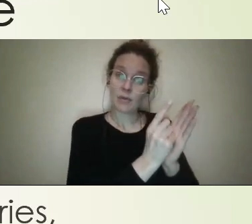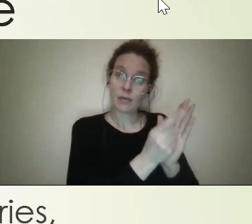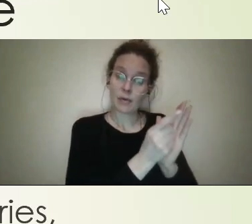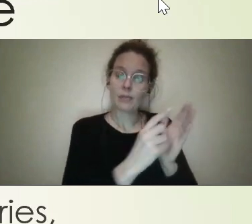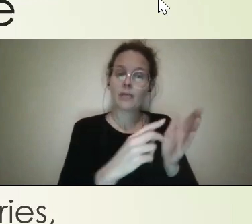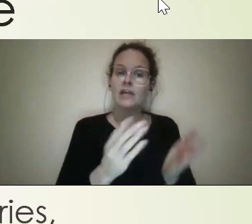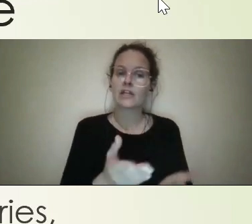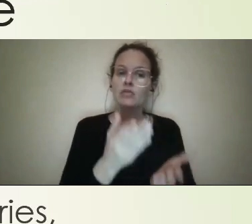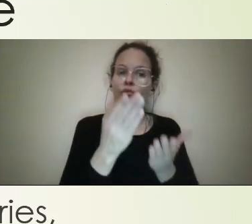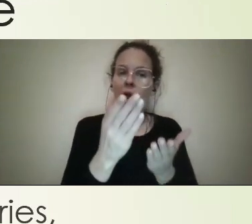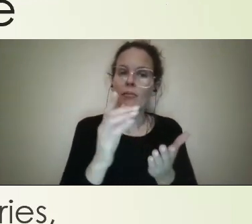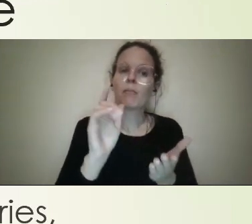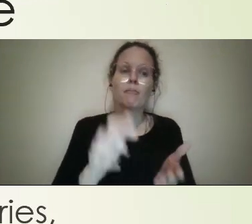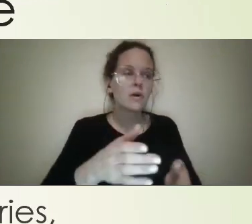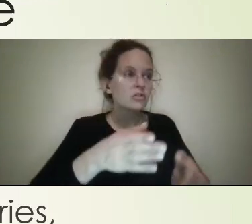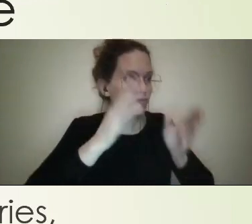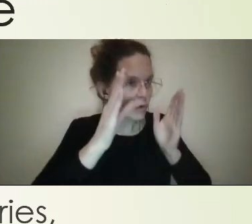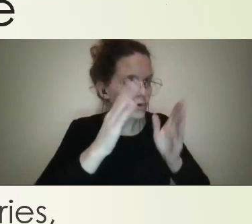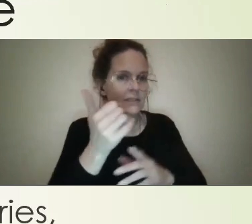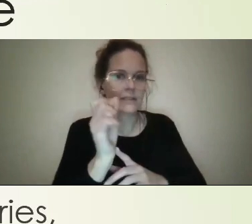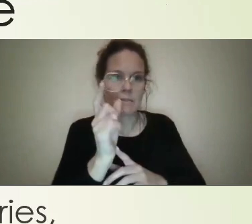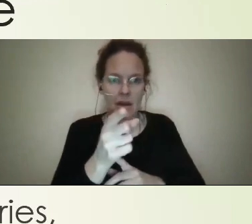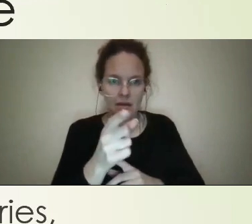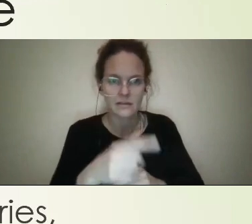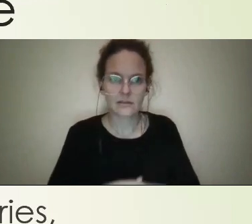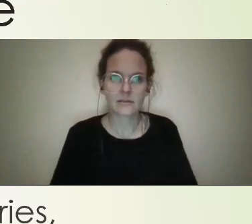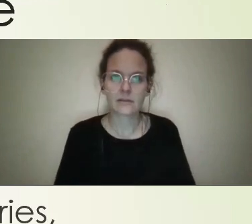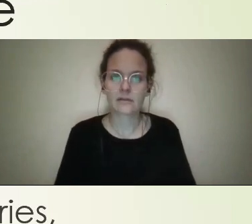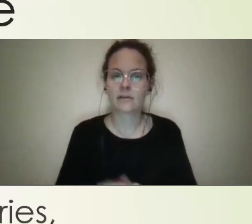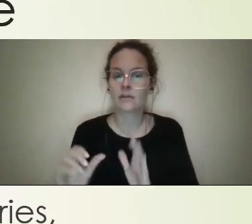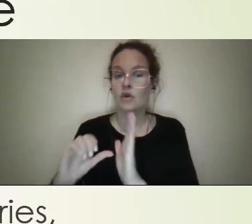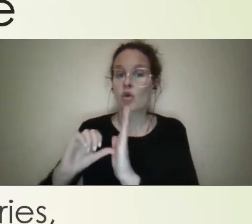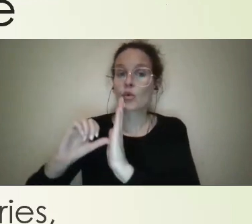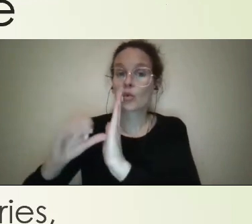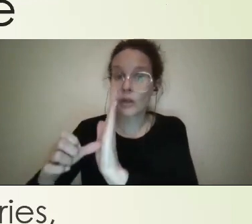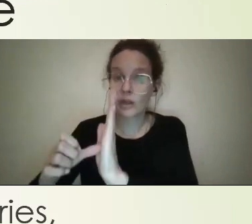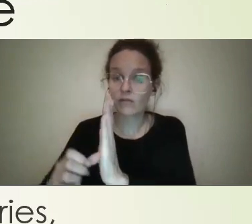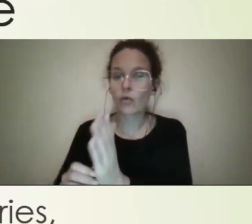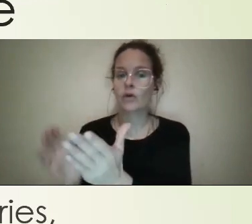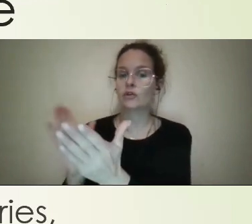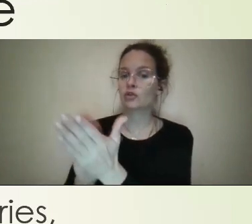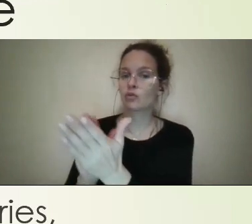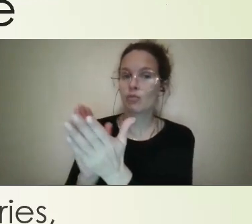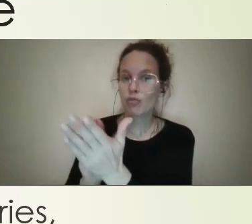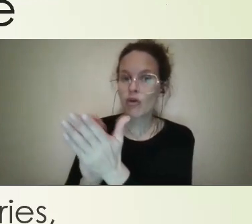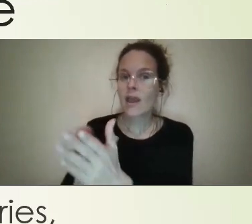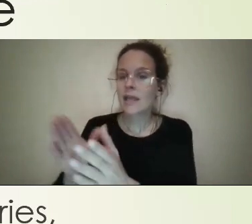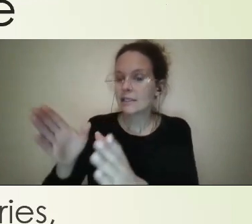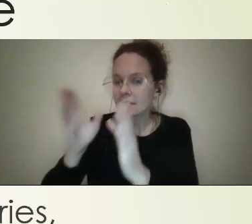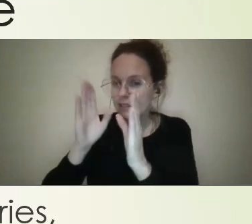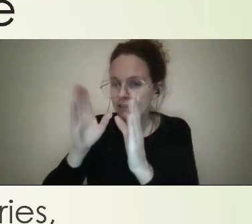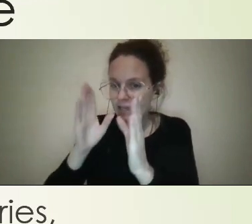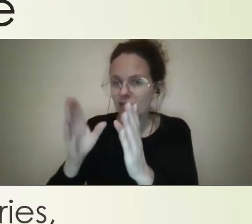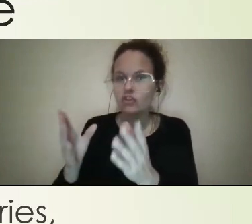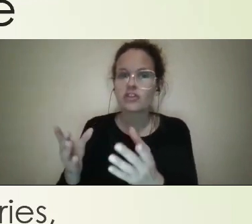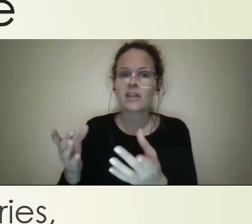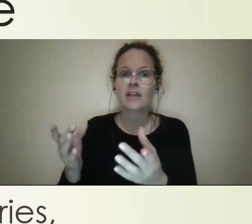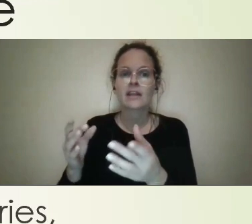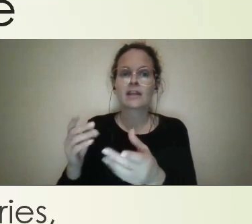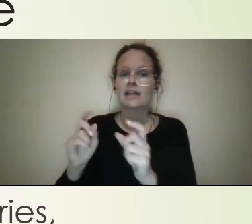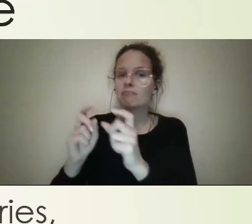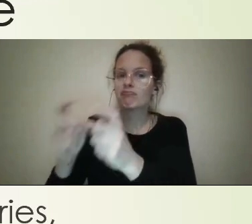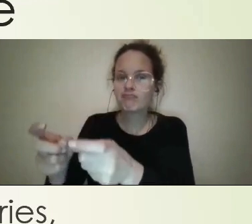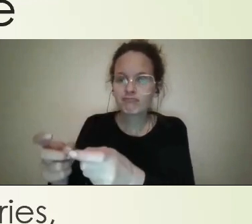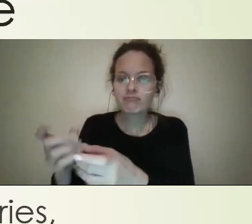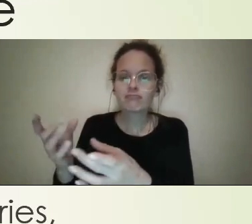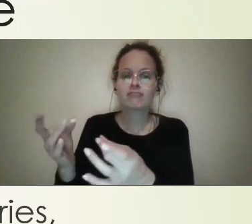Reinforce. Praise, attention, stickers, token economy, choice board, reward point charts. You